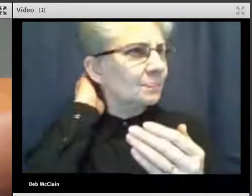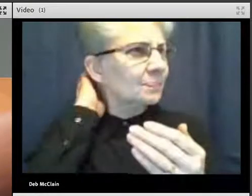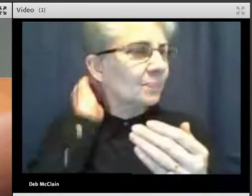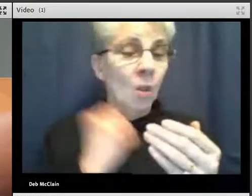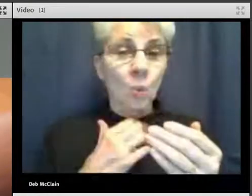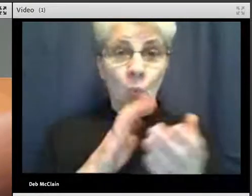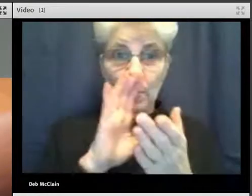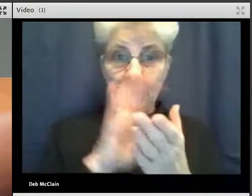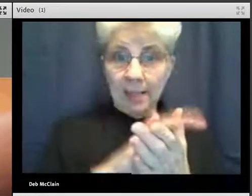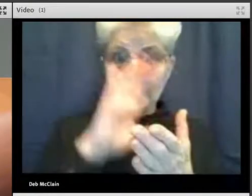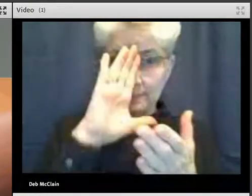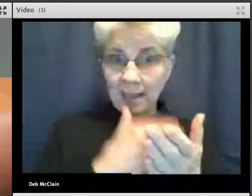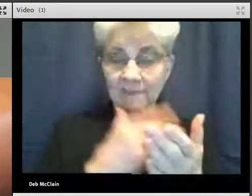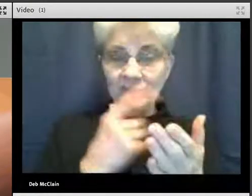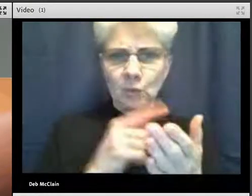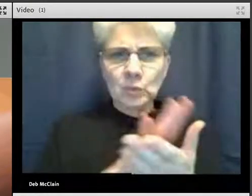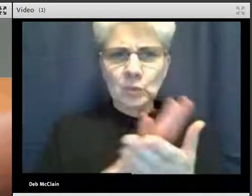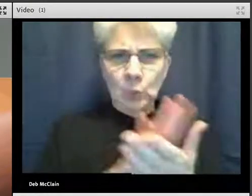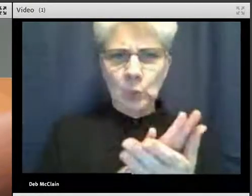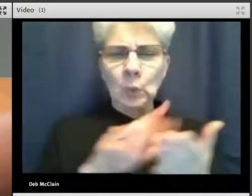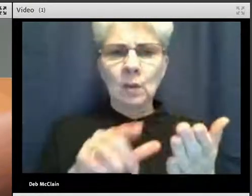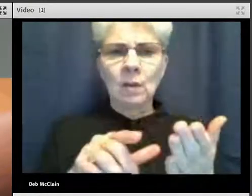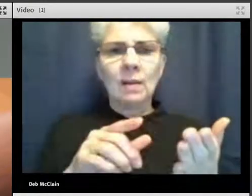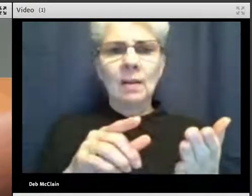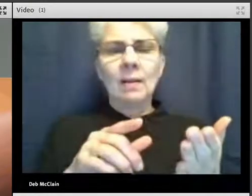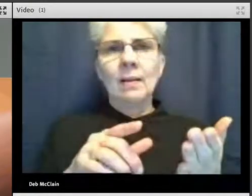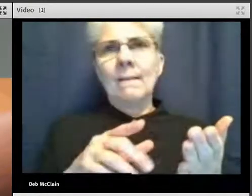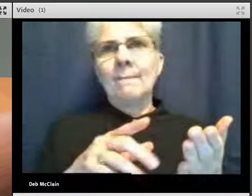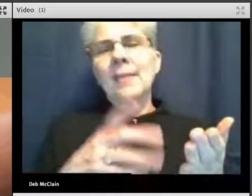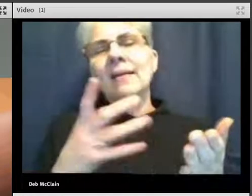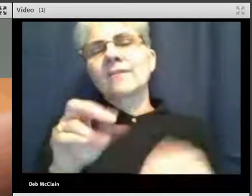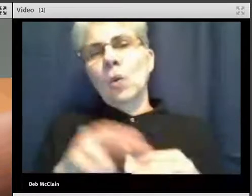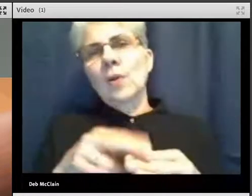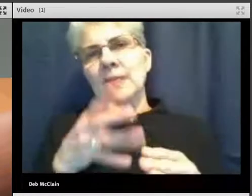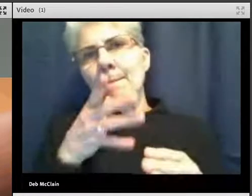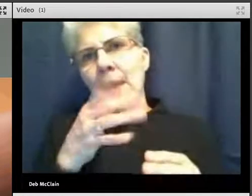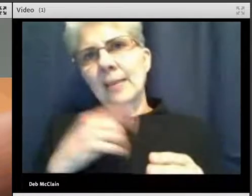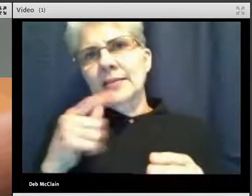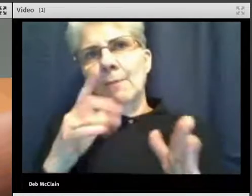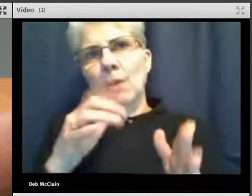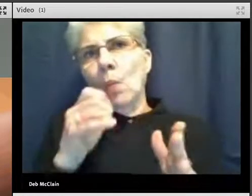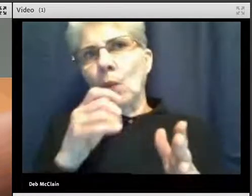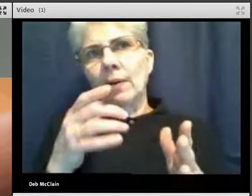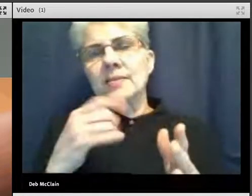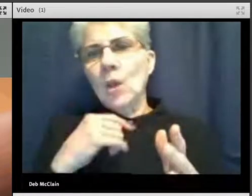for school, and he curses the day he has a mother as a librarian because we are not allowed to just go to Google,